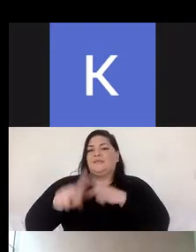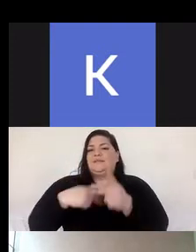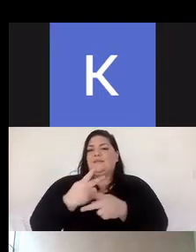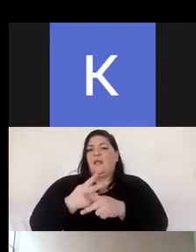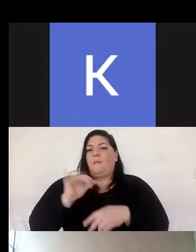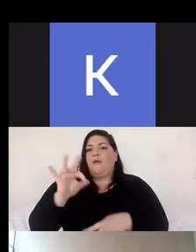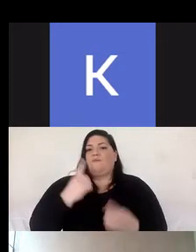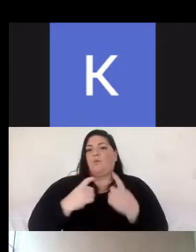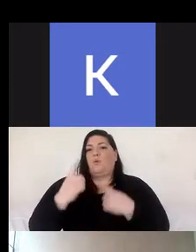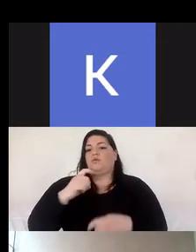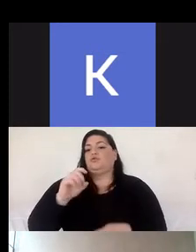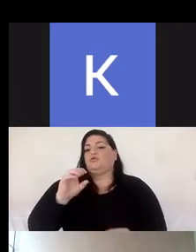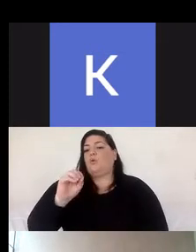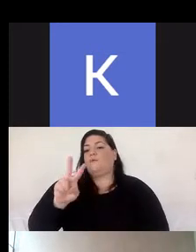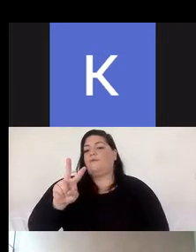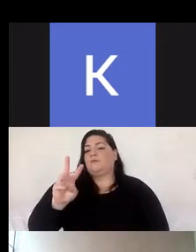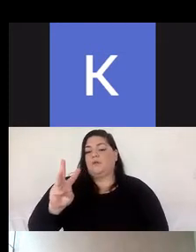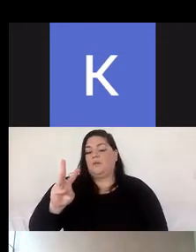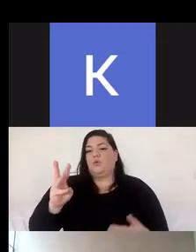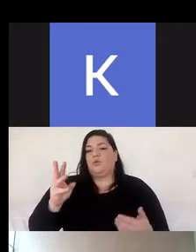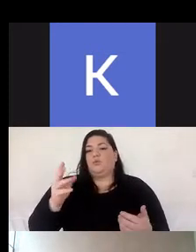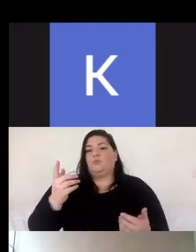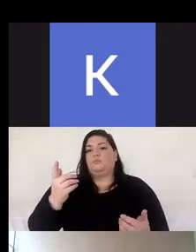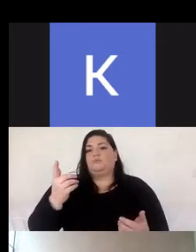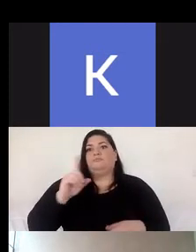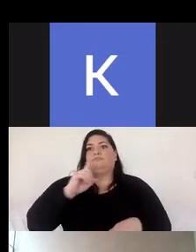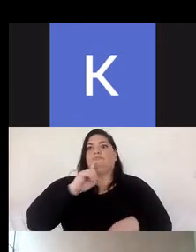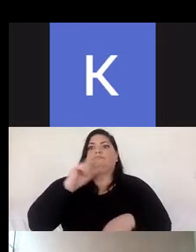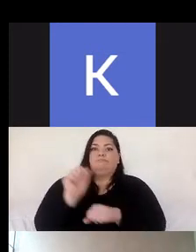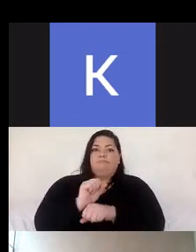that OVW has literally used your grant